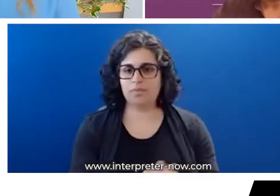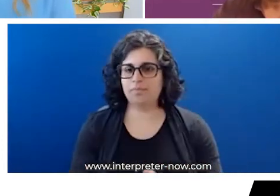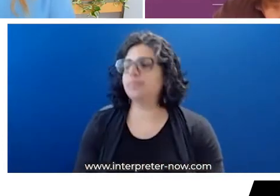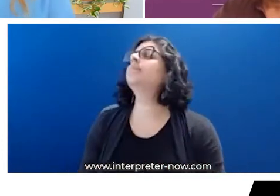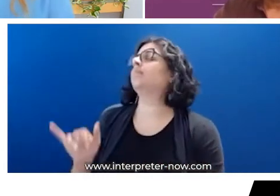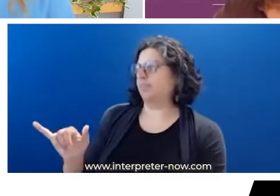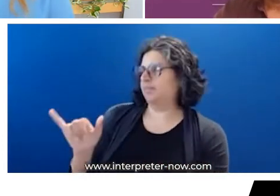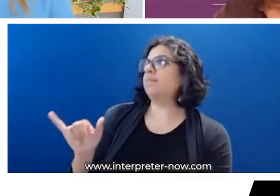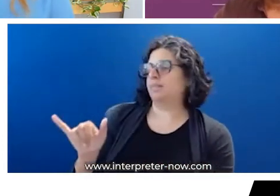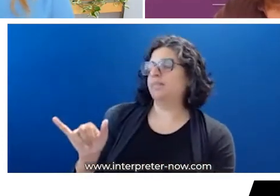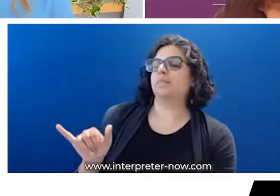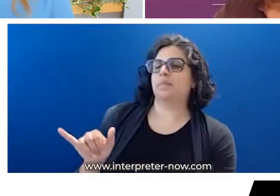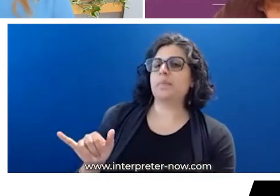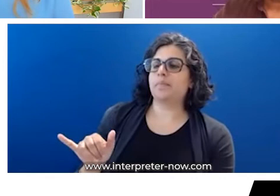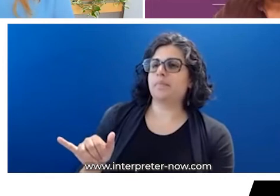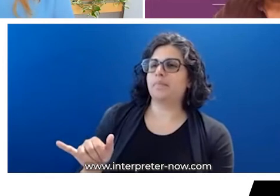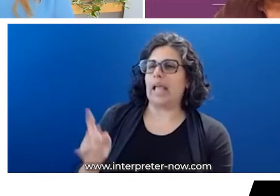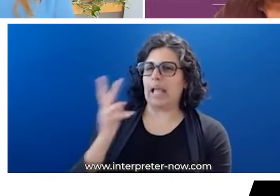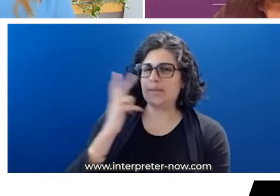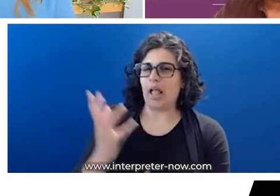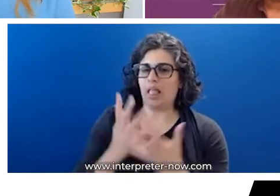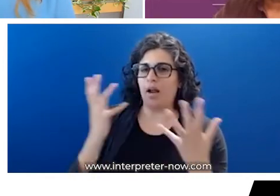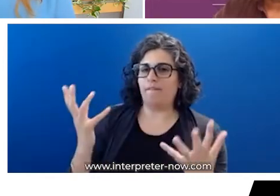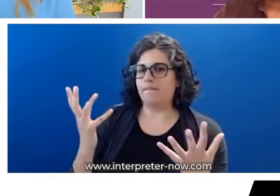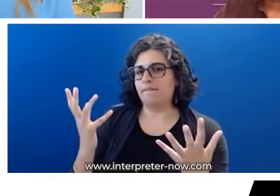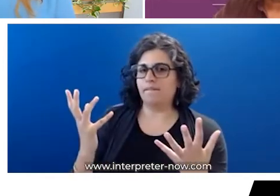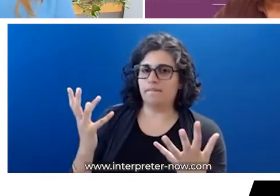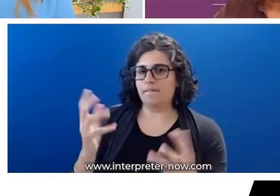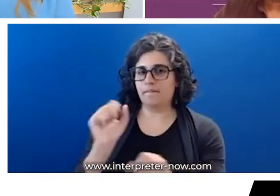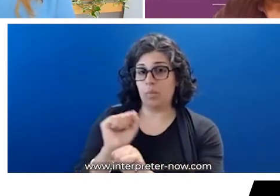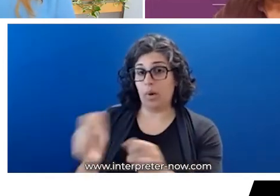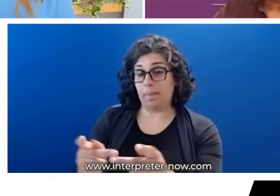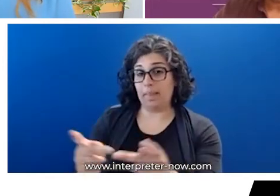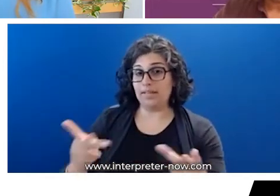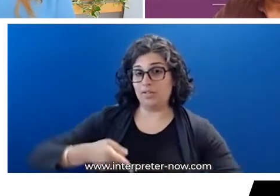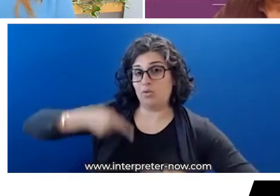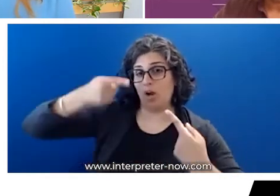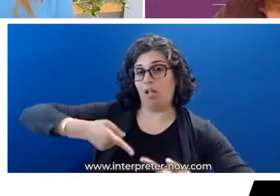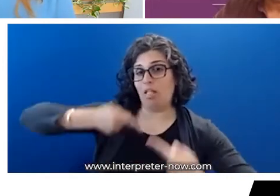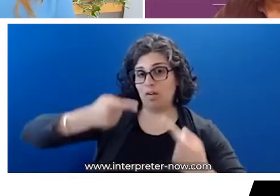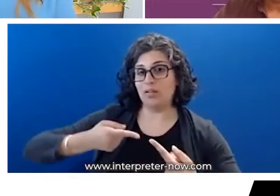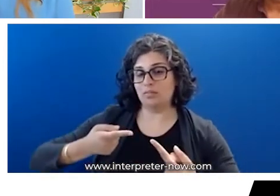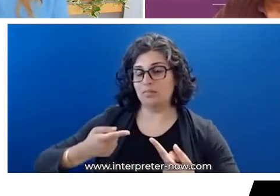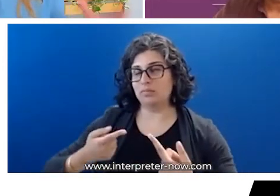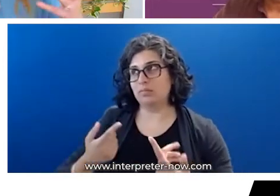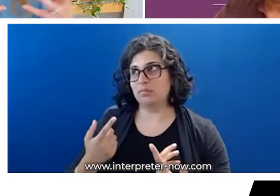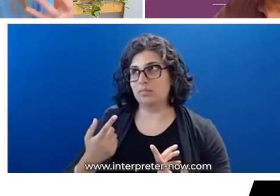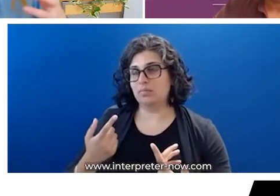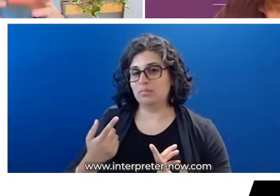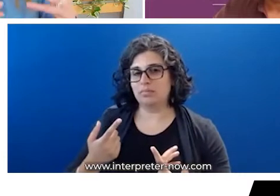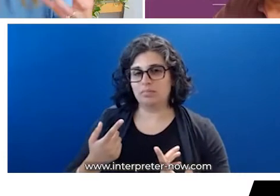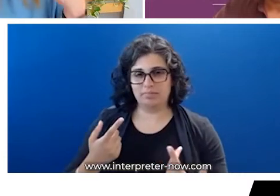I'm seeing a lot of workplaces struggling with basically proximity bias, right?